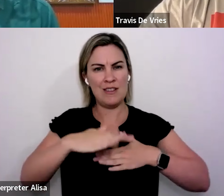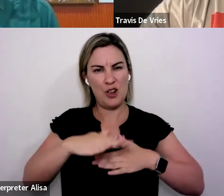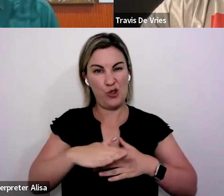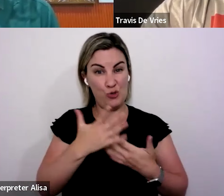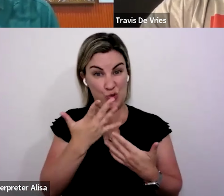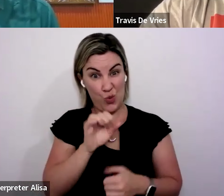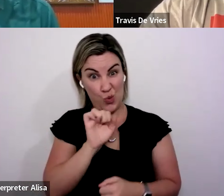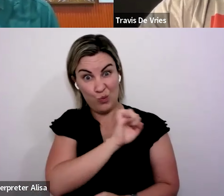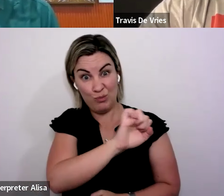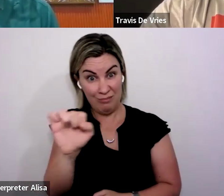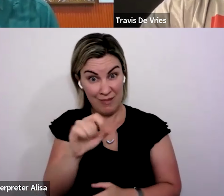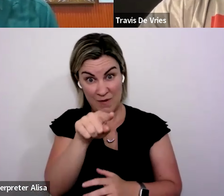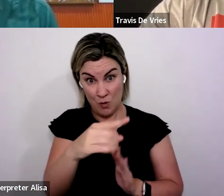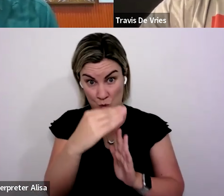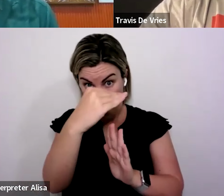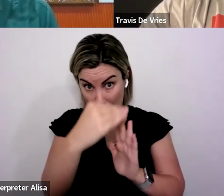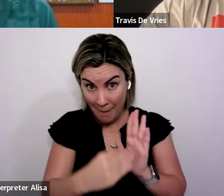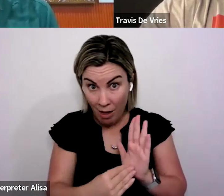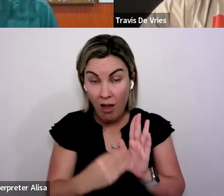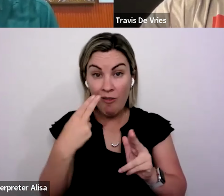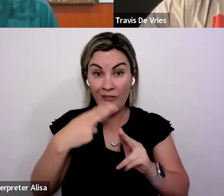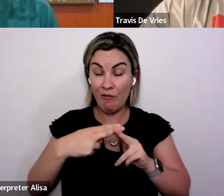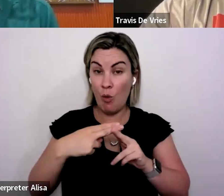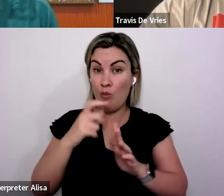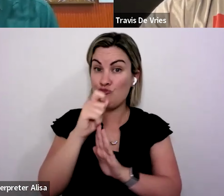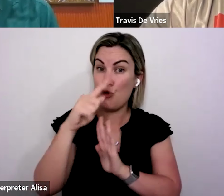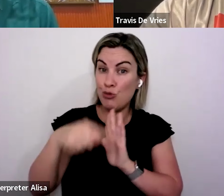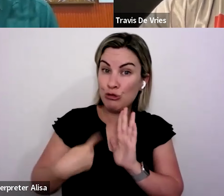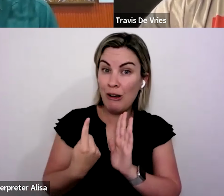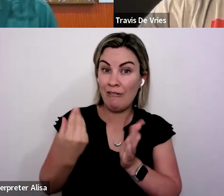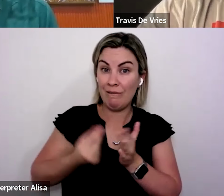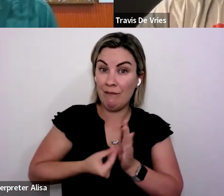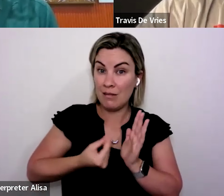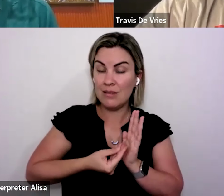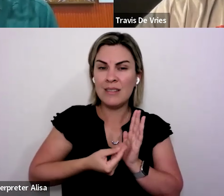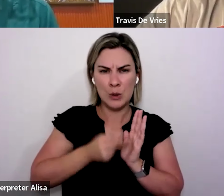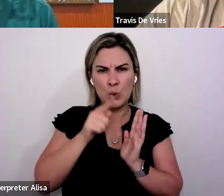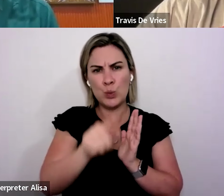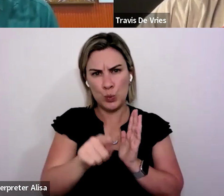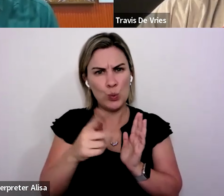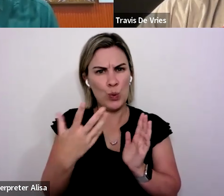you have an understanding of how in this particular project, the Protocols need to be applied,